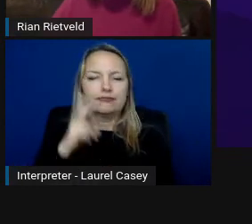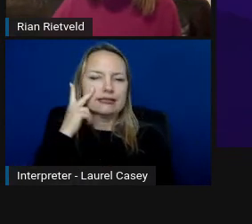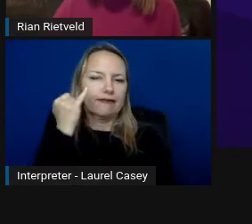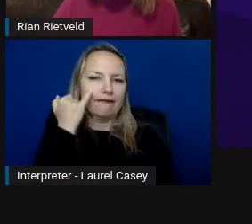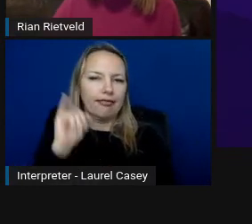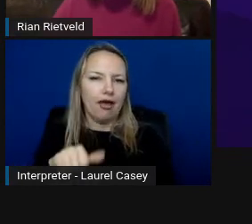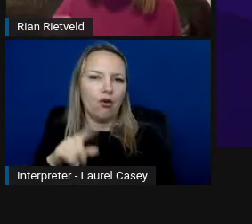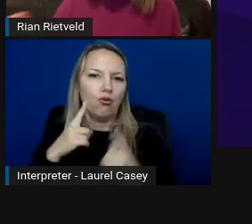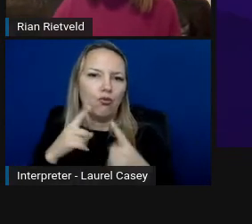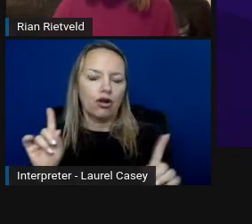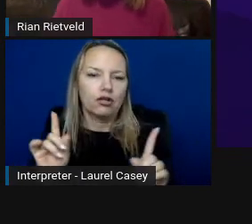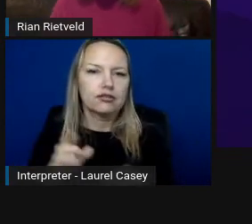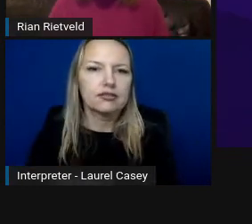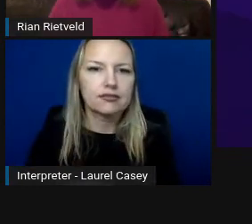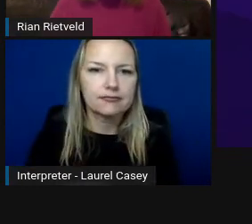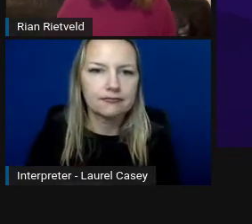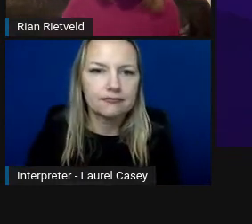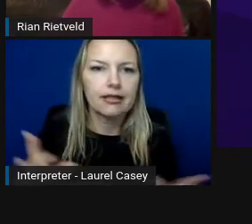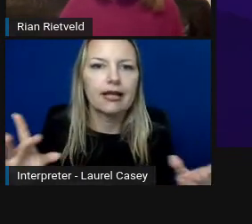Adding level 1, connect a label to a form control.